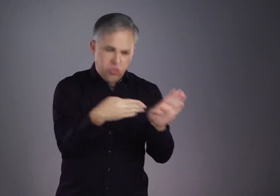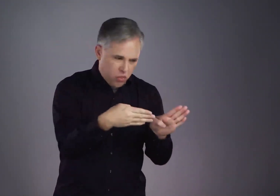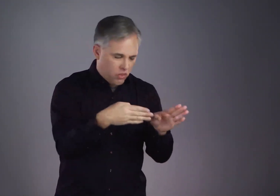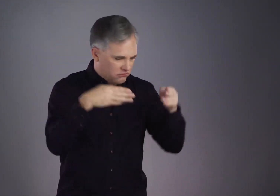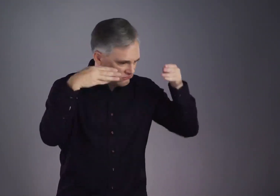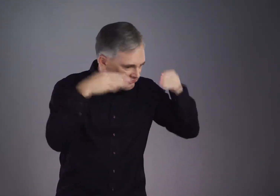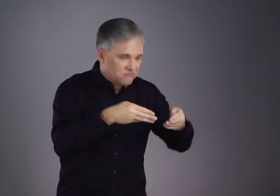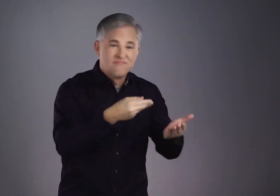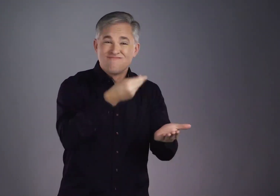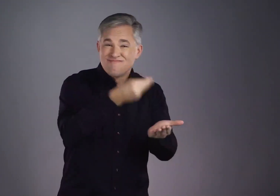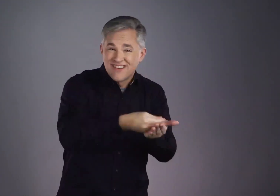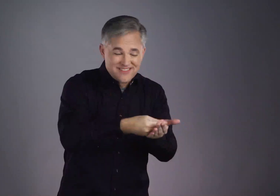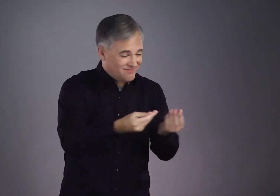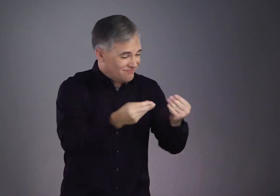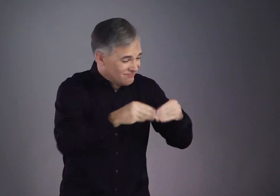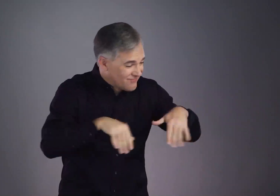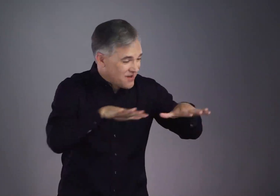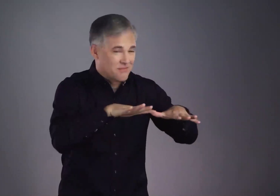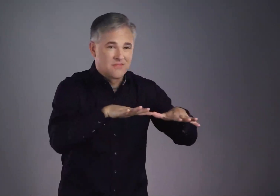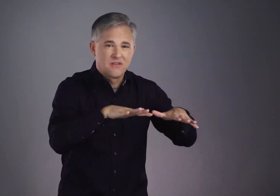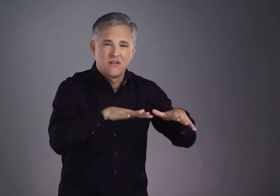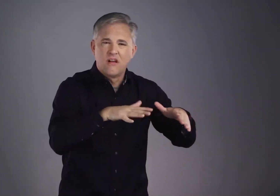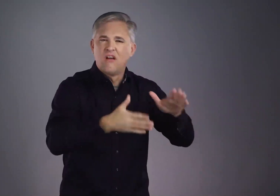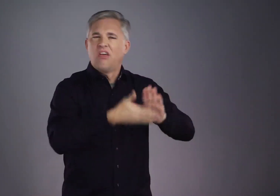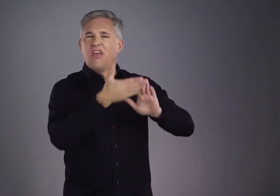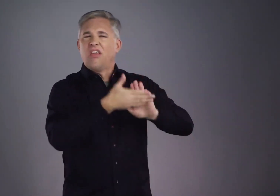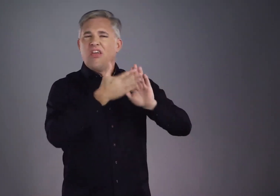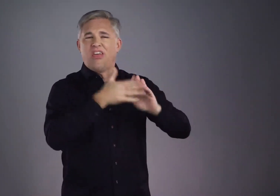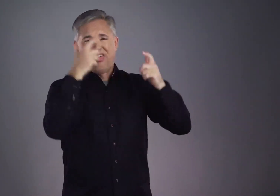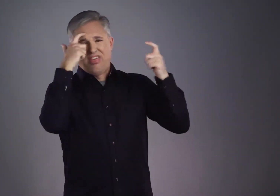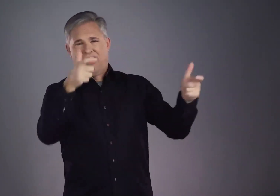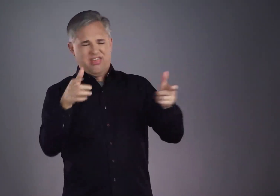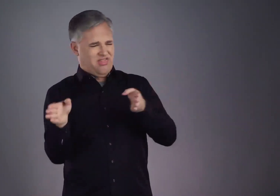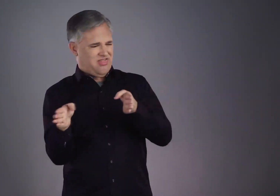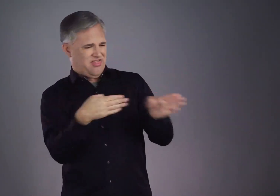property and prestige divert us from our primary purpose.